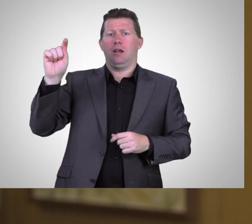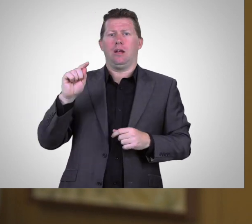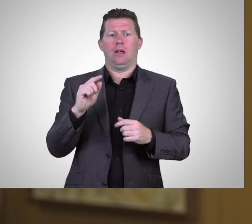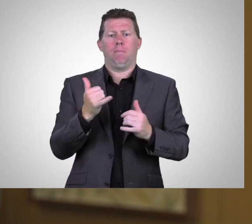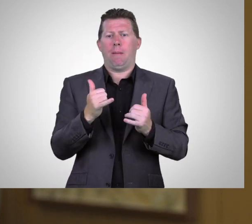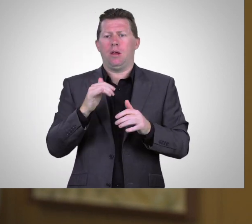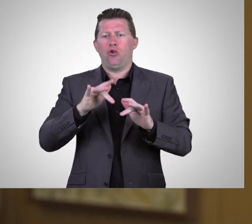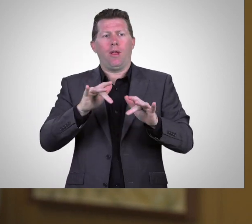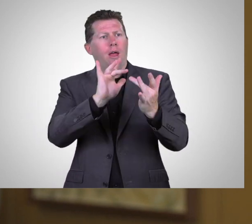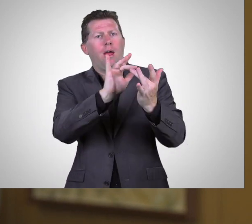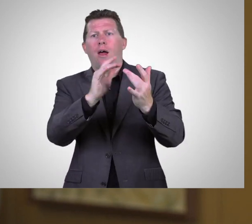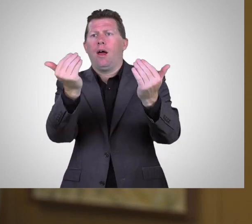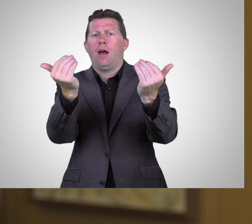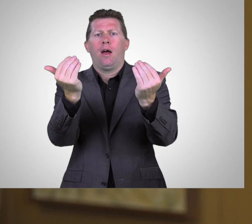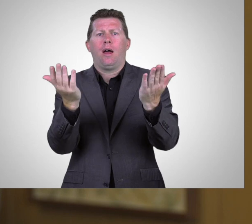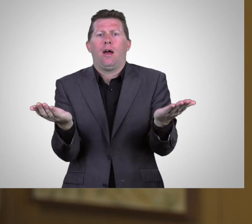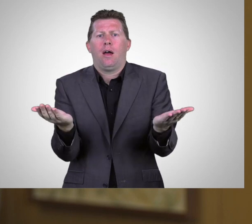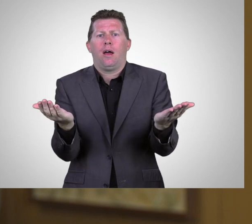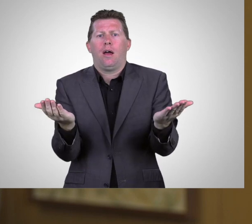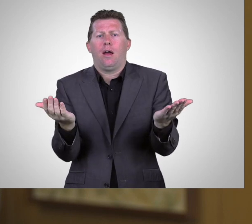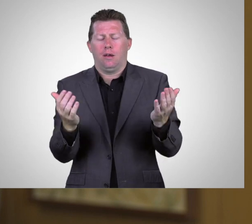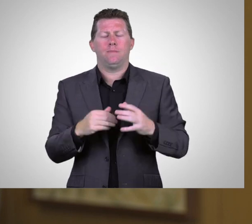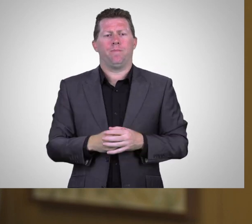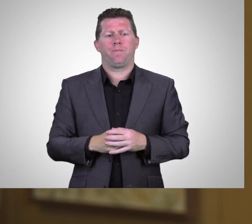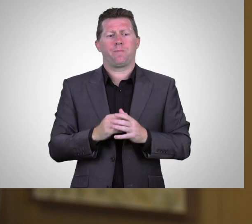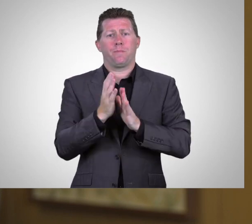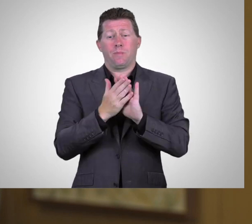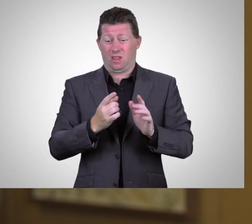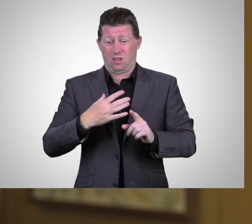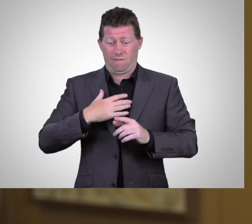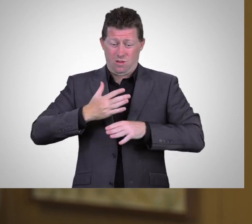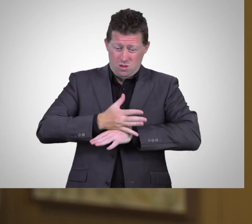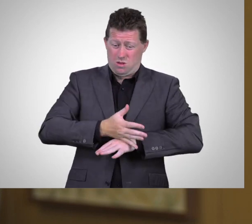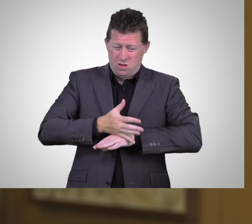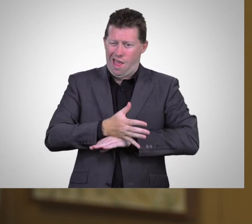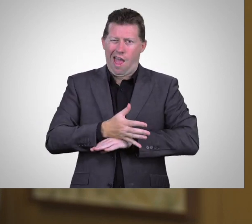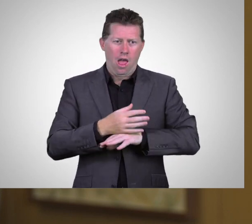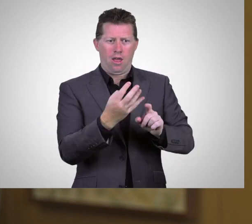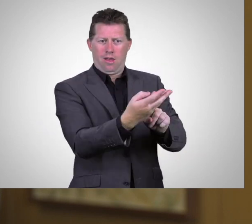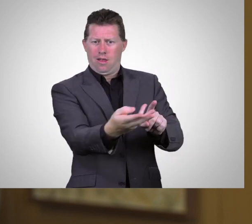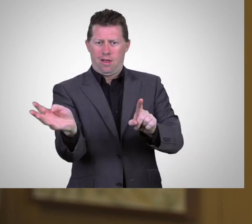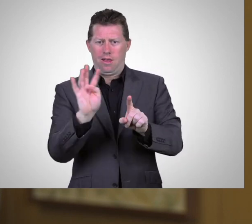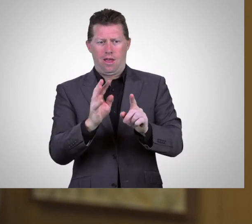just that we haven't heard about them yet, and so getting everyone along, having opportunities to